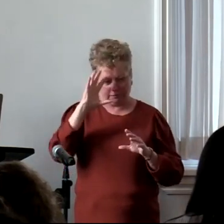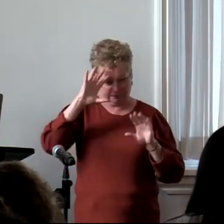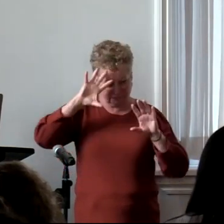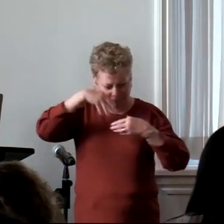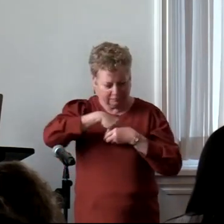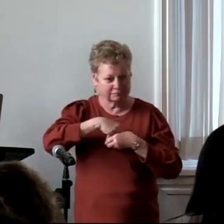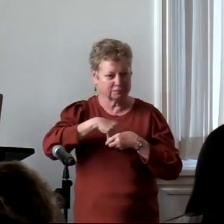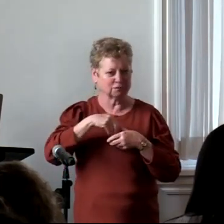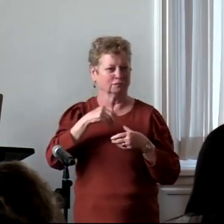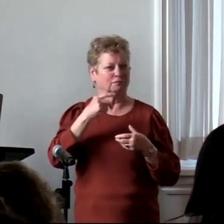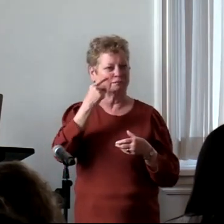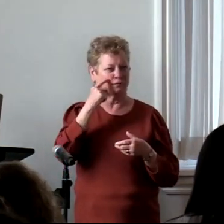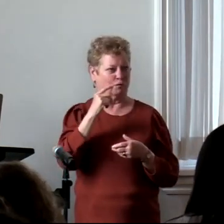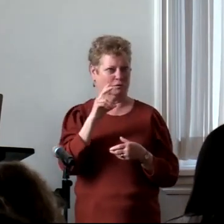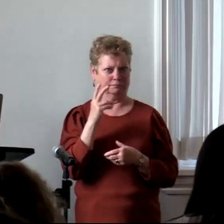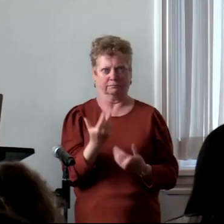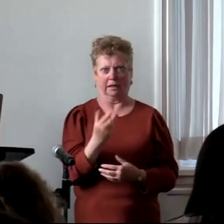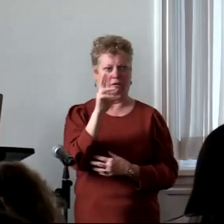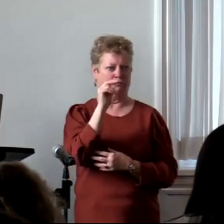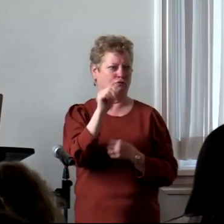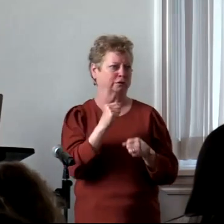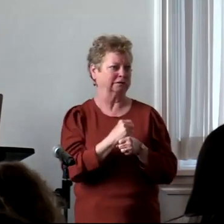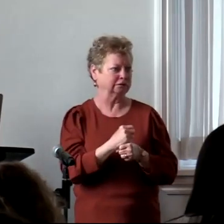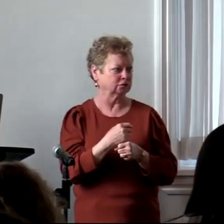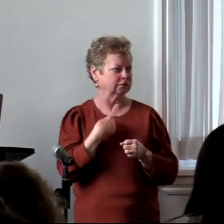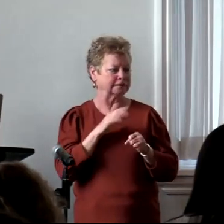For 30 years now, I have been an advocate amongst